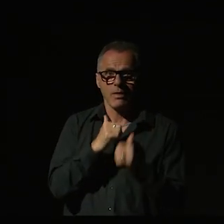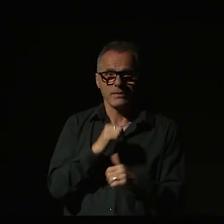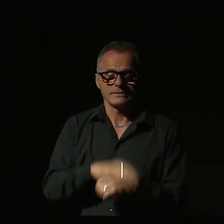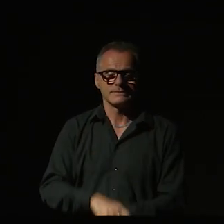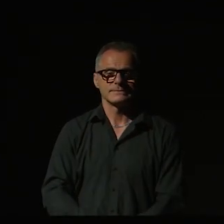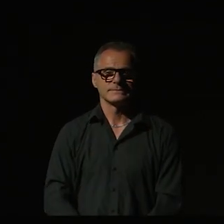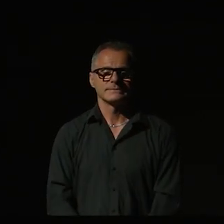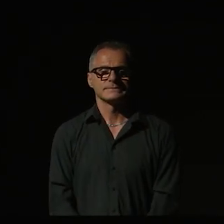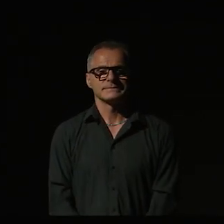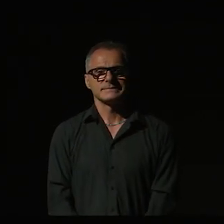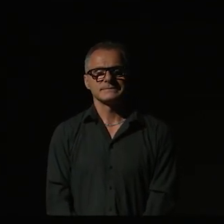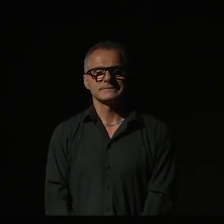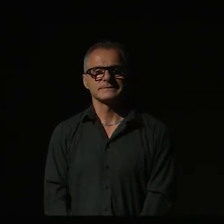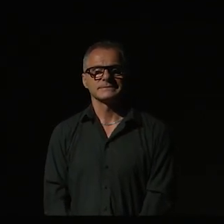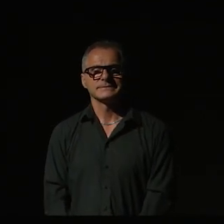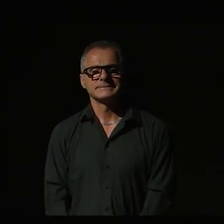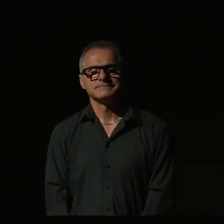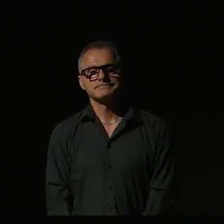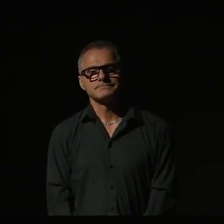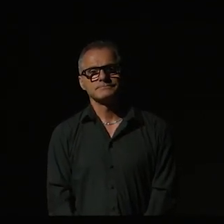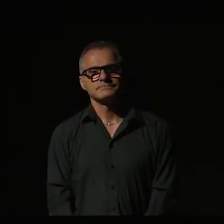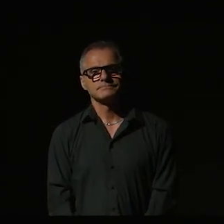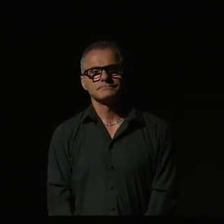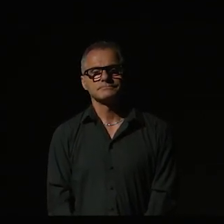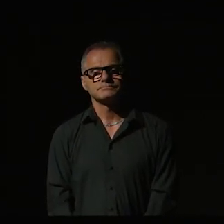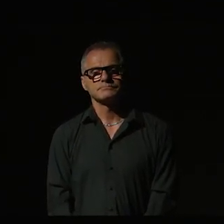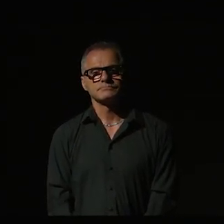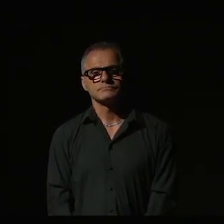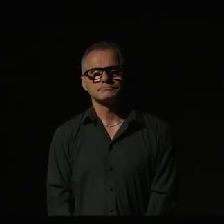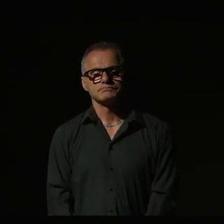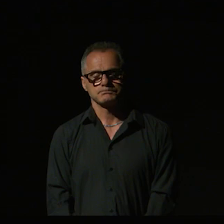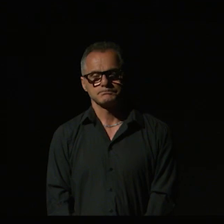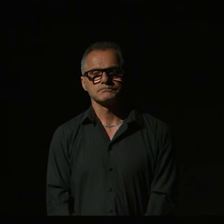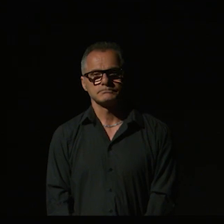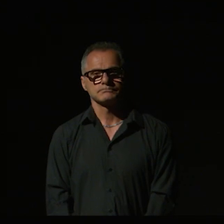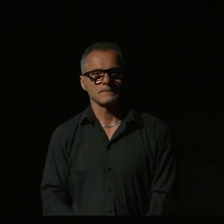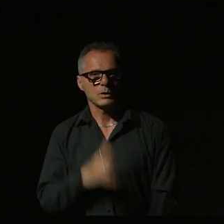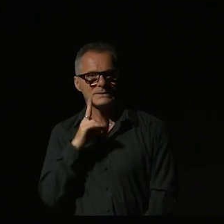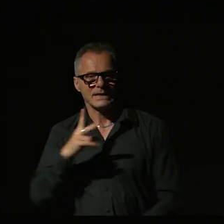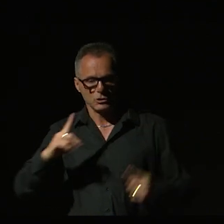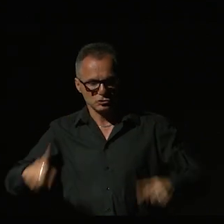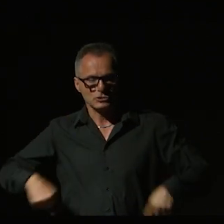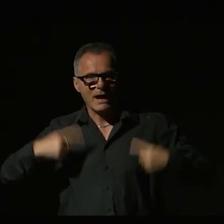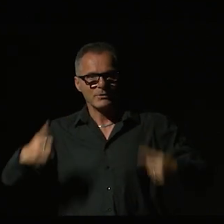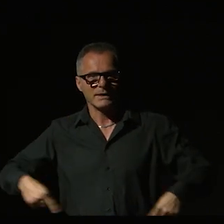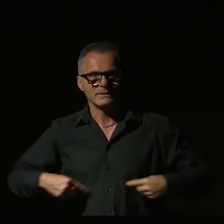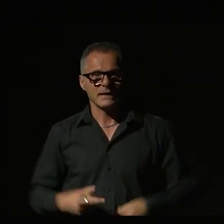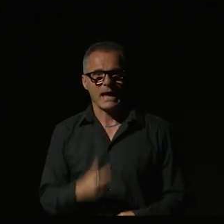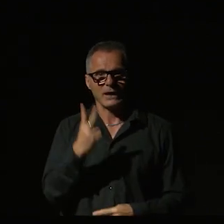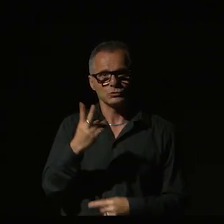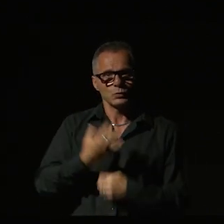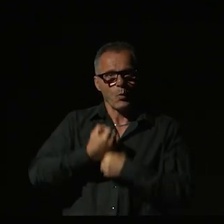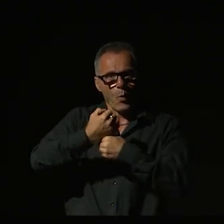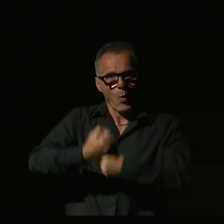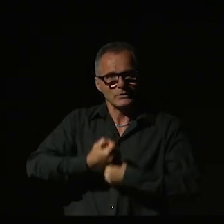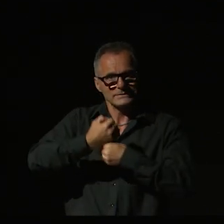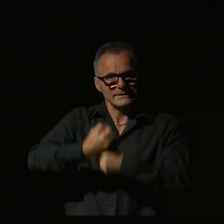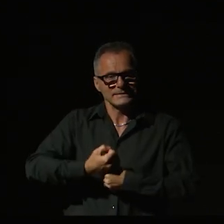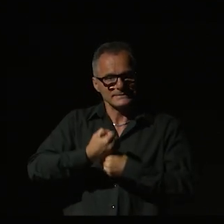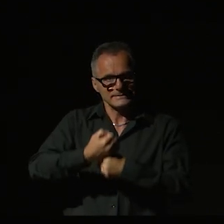seems way less forceful. In the background you have again, Aurora's chariot drawn by two horses and could also look at Poussin